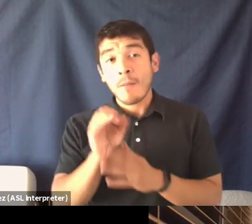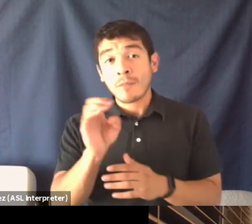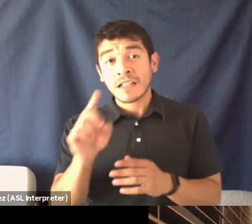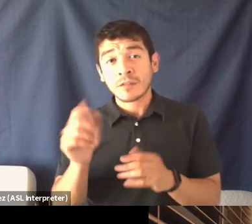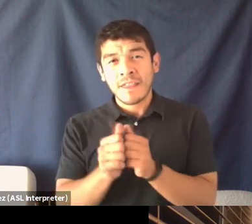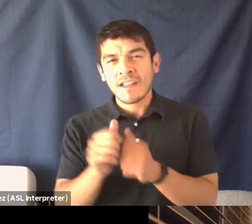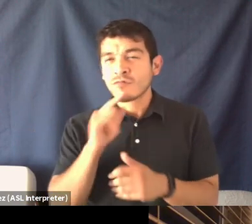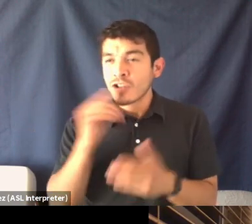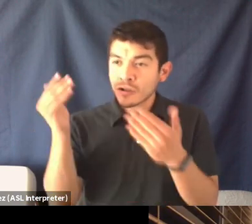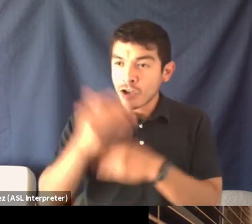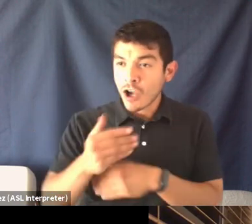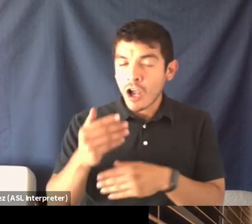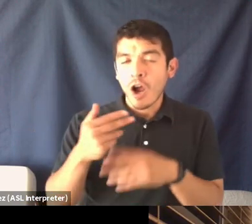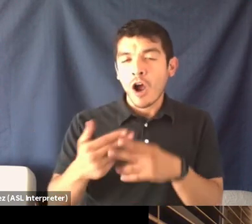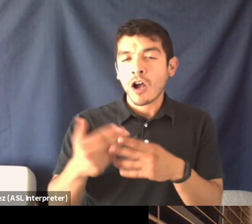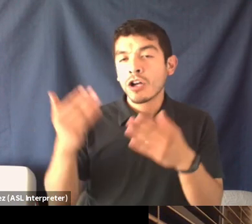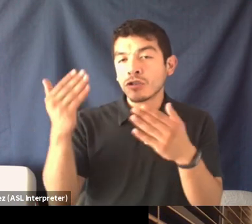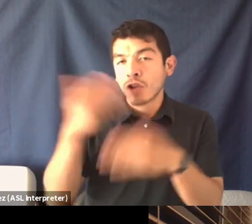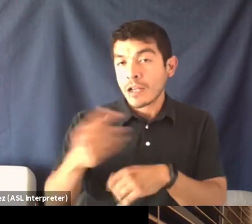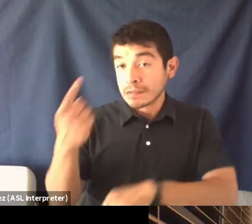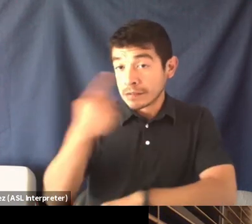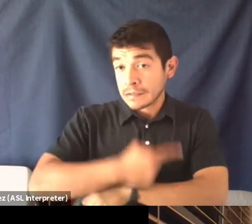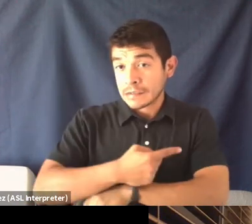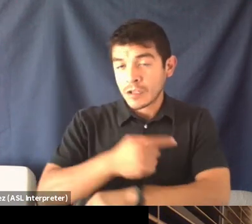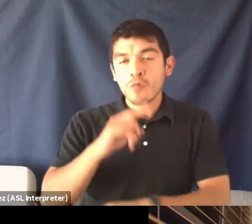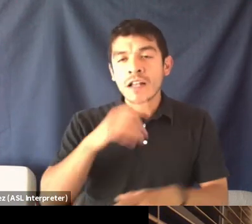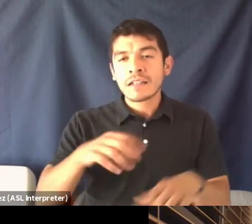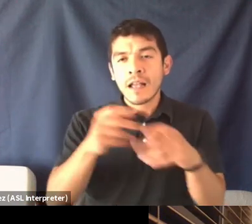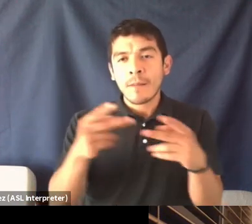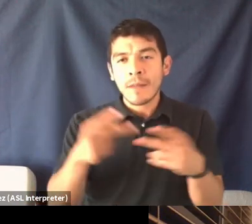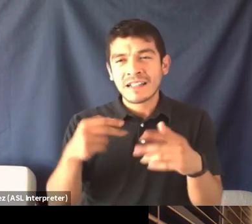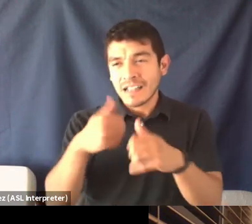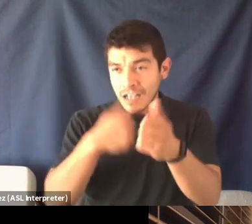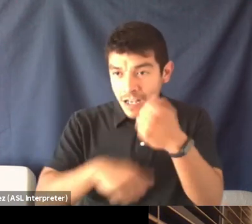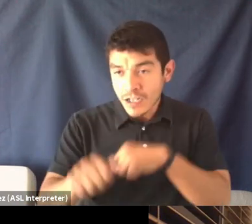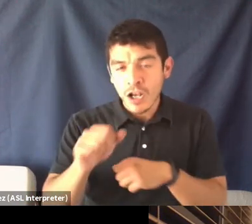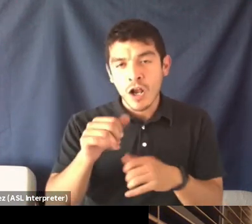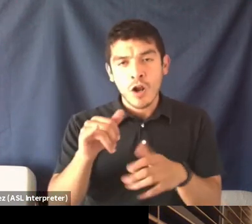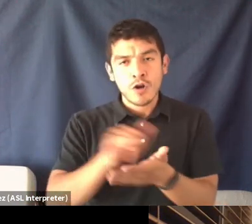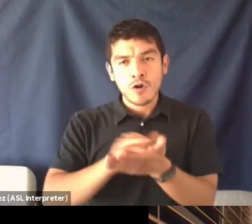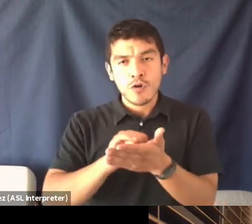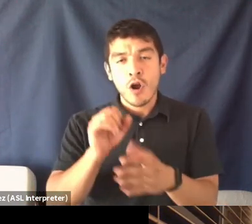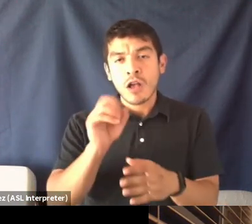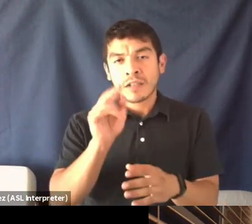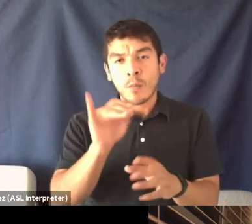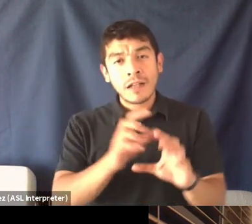which took place in the subterranean abandoned New York subway tunnels. And that was kind of the movie that made me